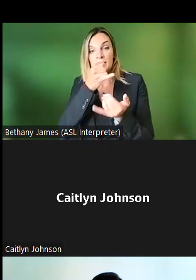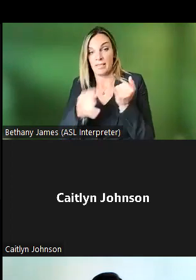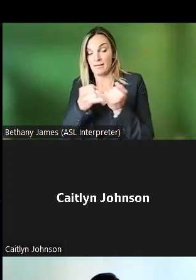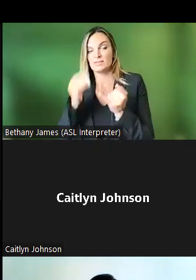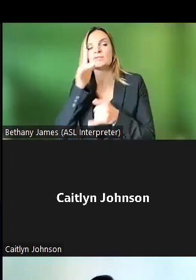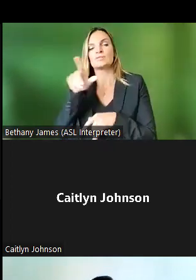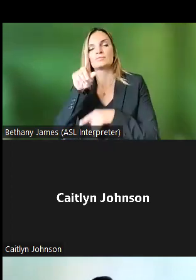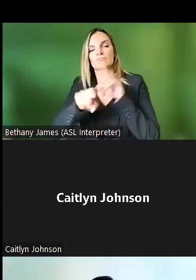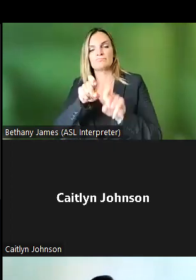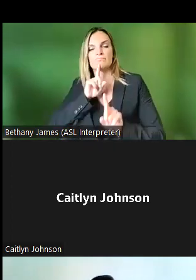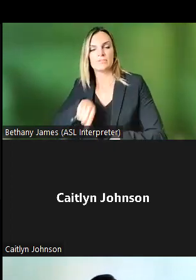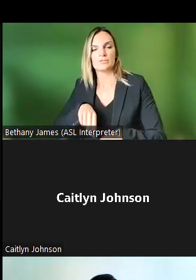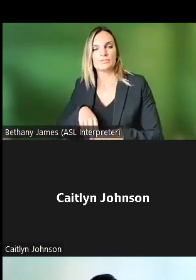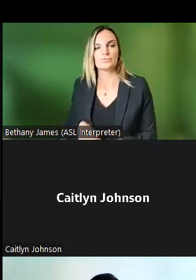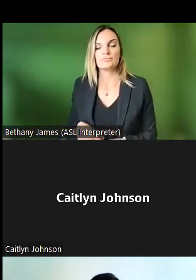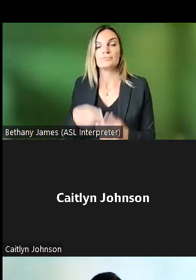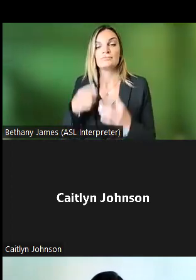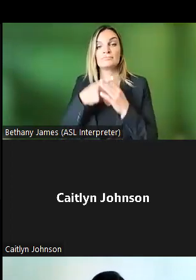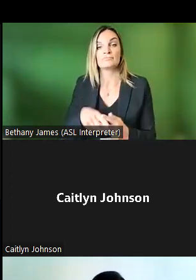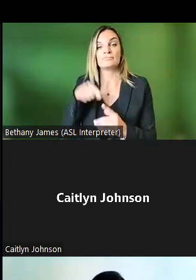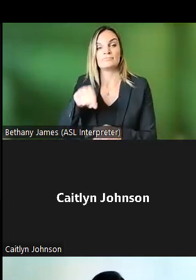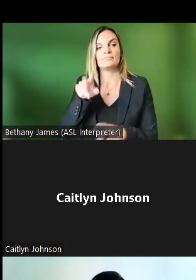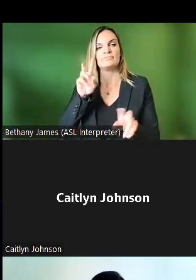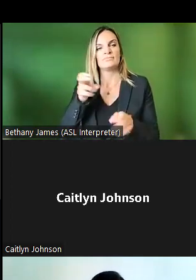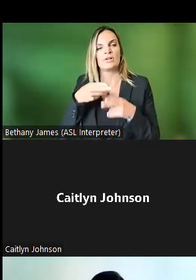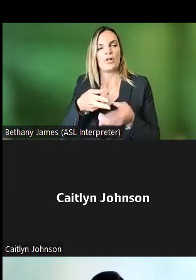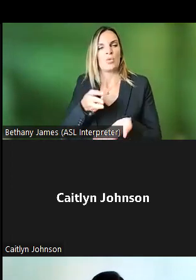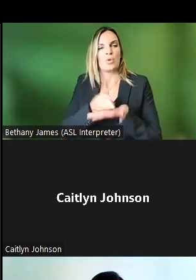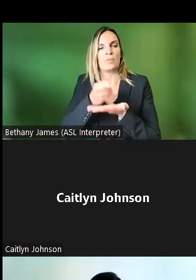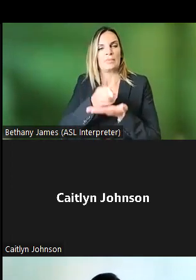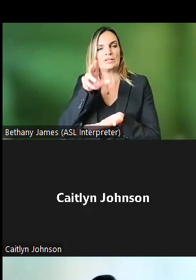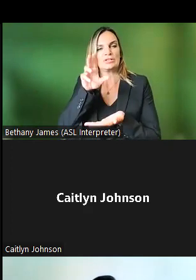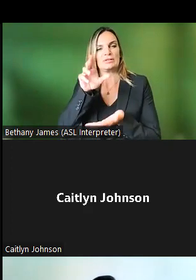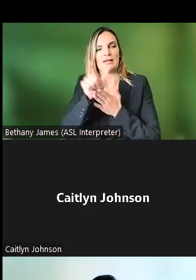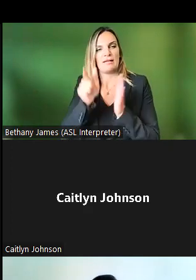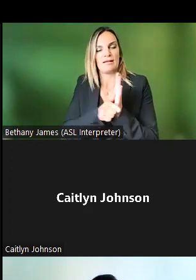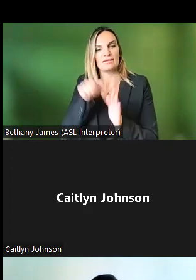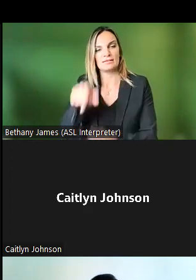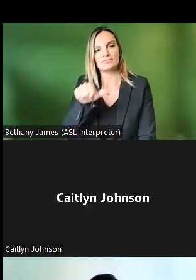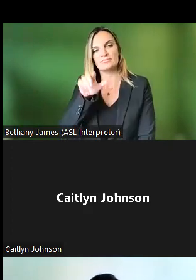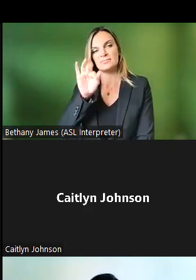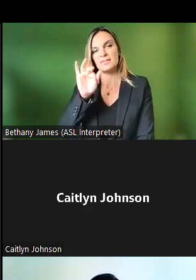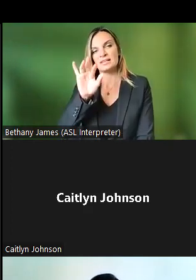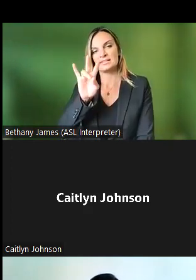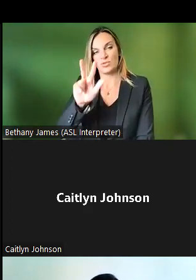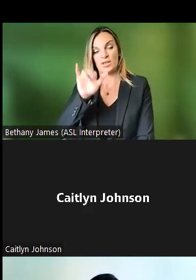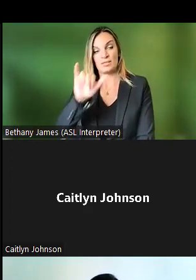So starting off with The Rehabilitation Act. In 1973, the Rehabilitation Act was passed.